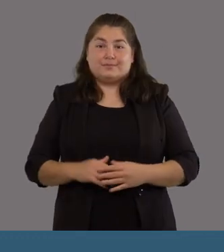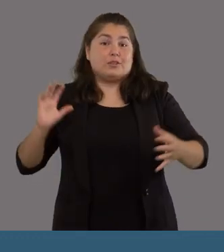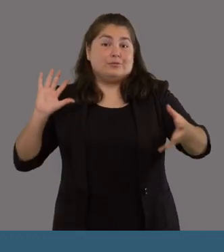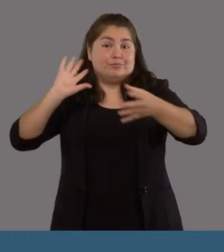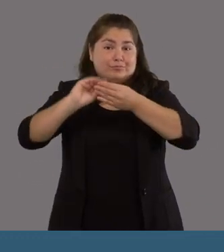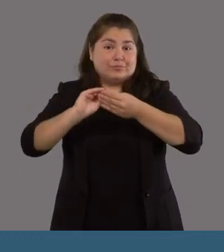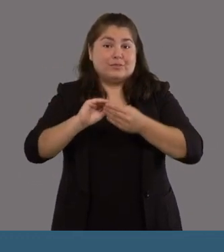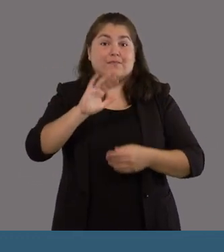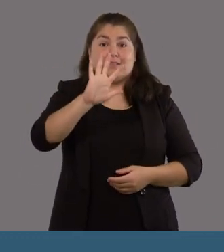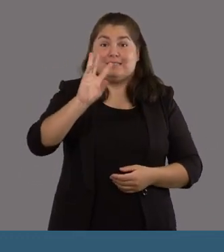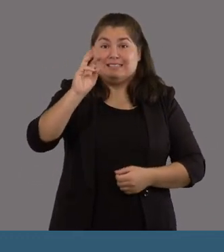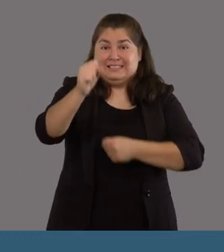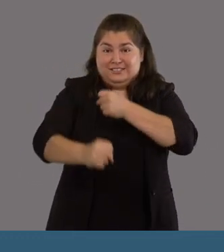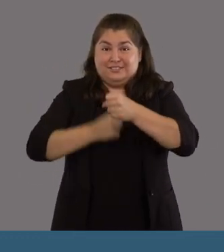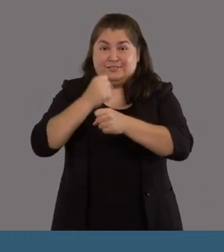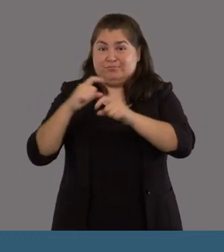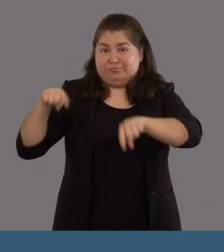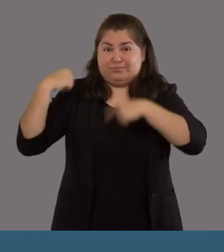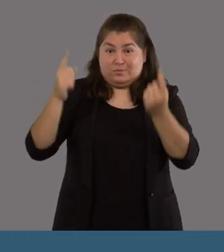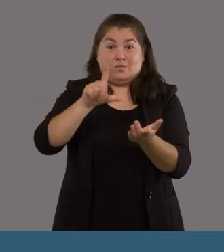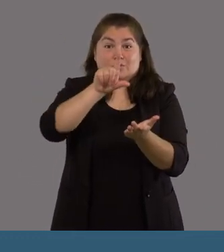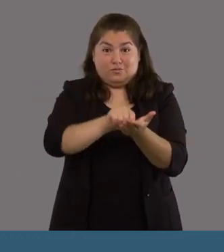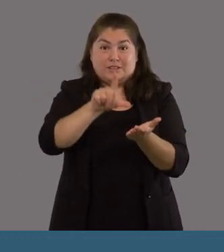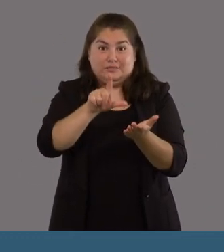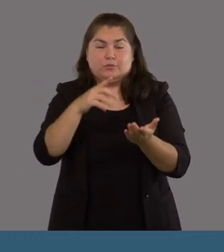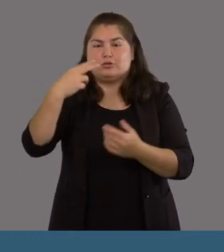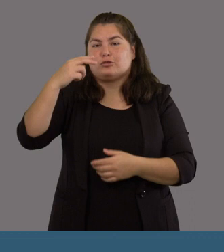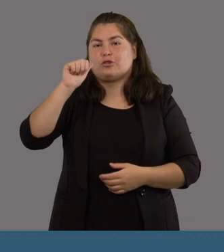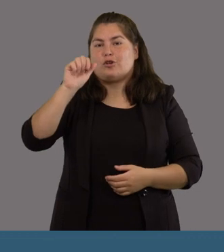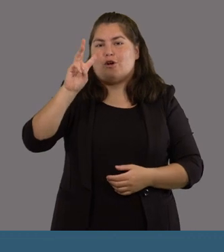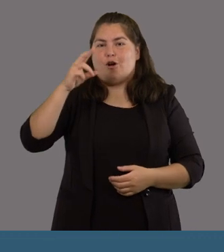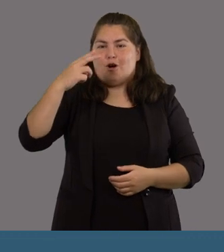• 56 years since the publication of the Hawthorn Report;